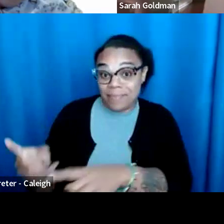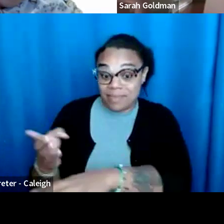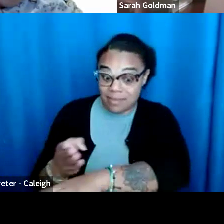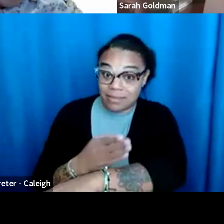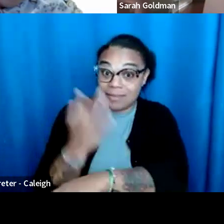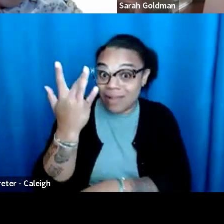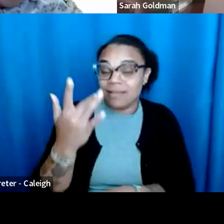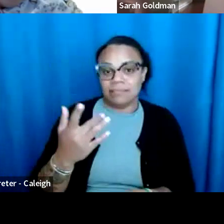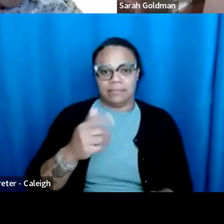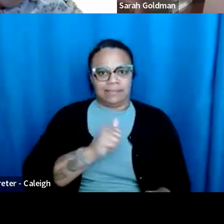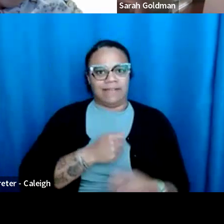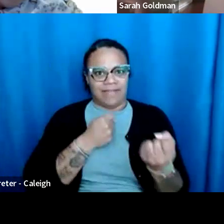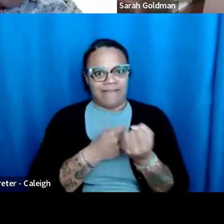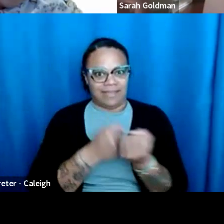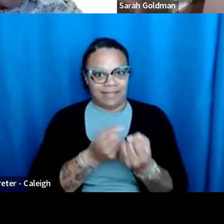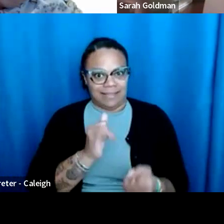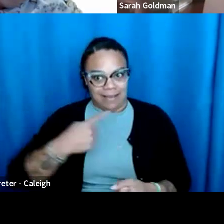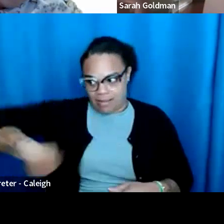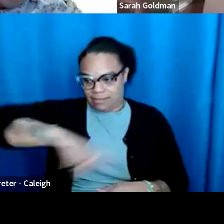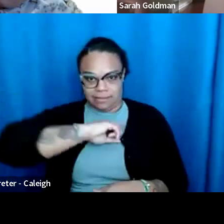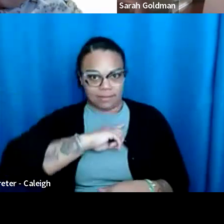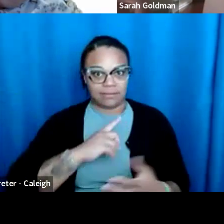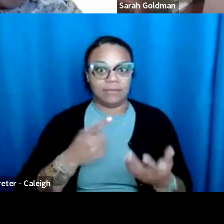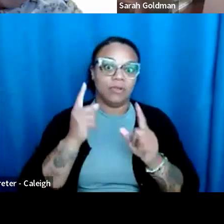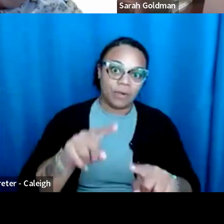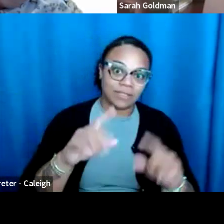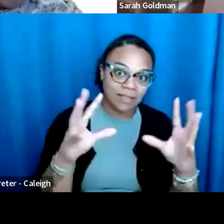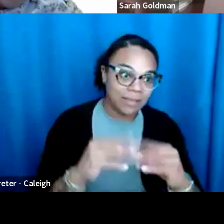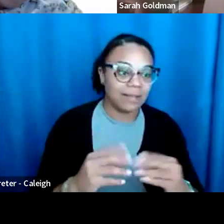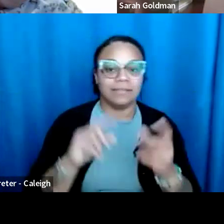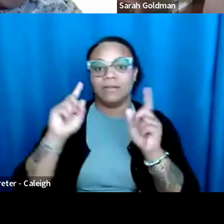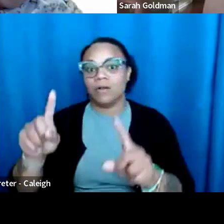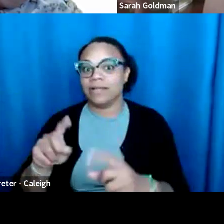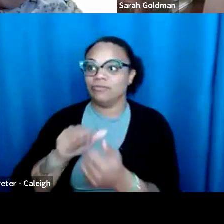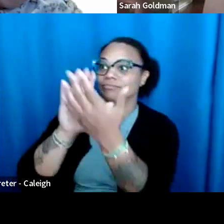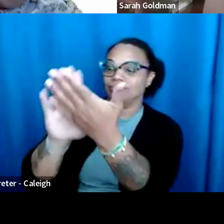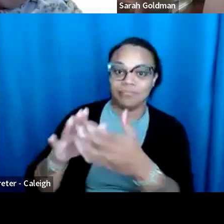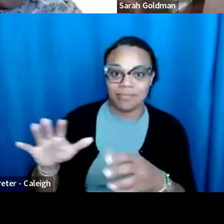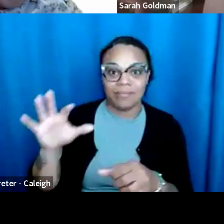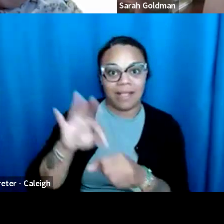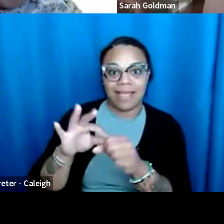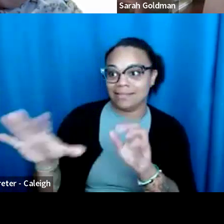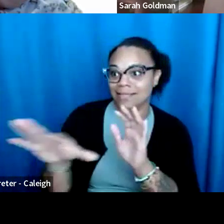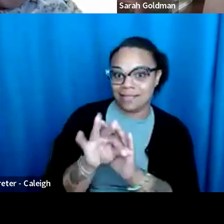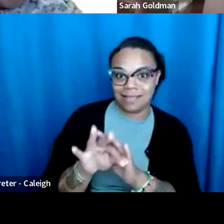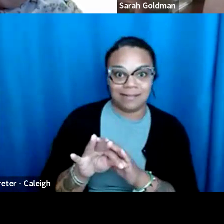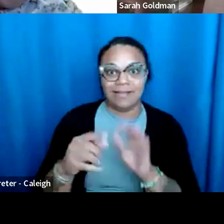going to the elected officials, gathering parents, gathering other people that were allies,